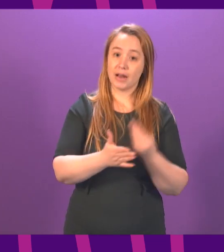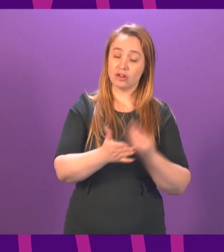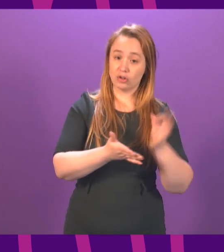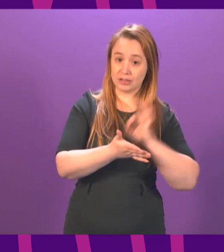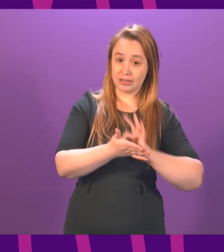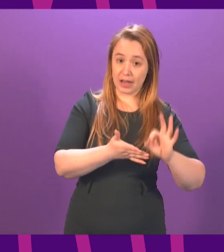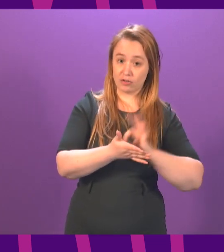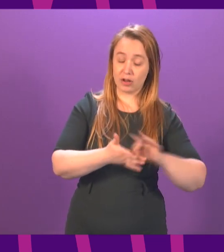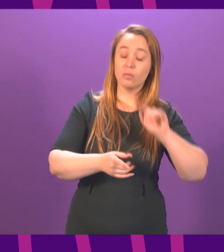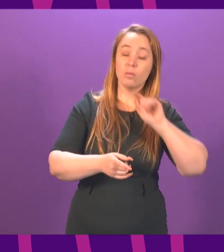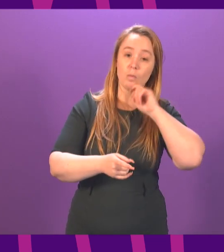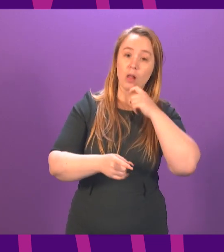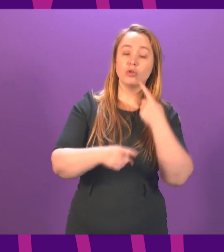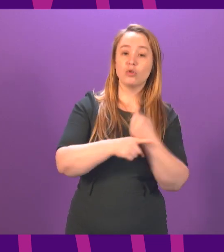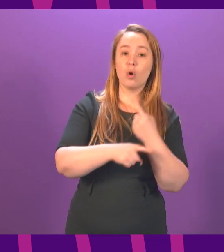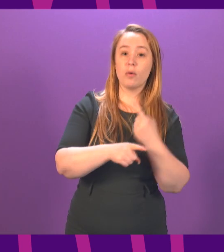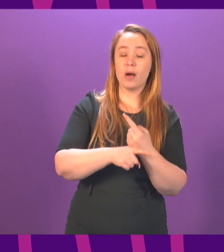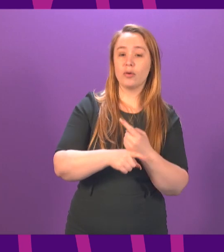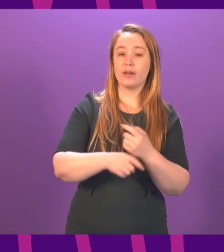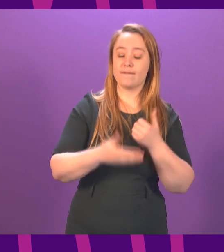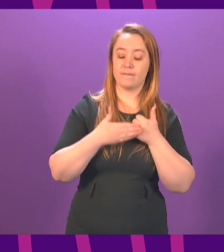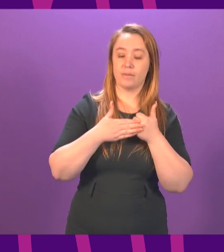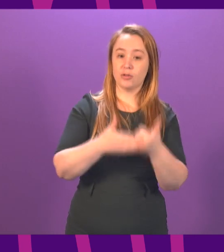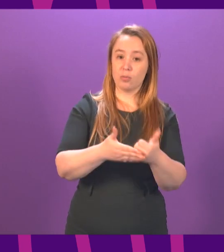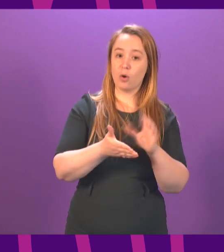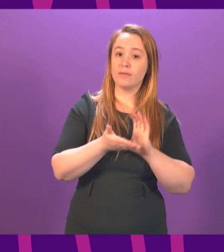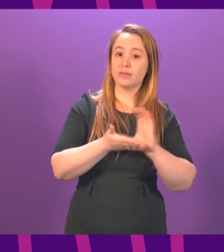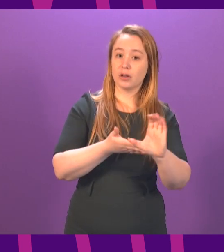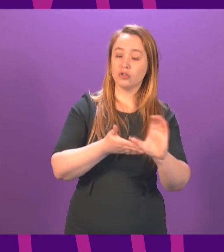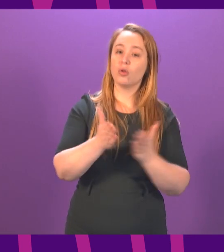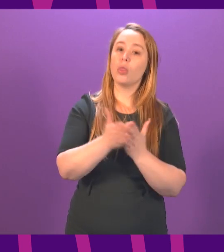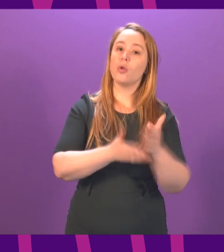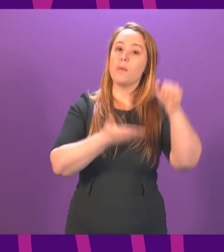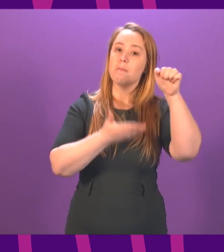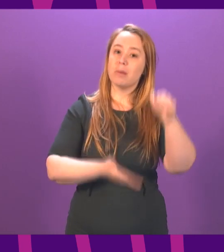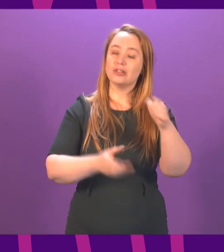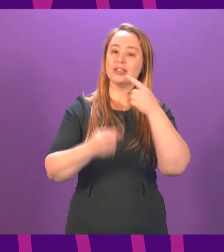in her budget statement this afternoon, so I will not tread on that territory right now.